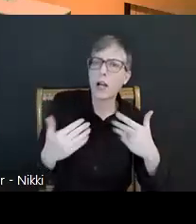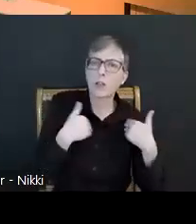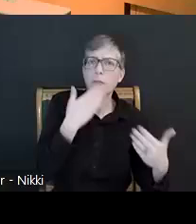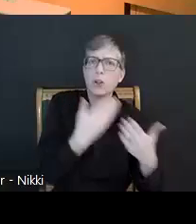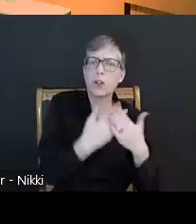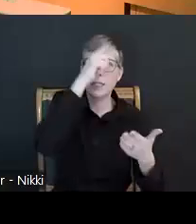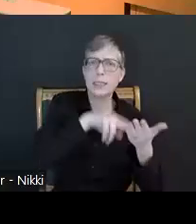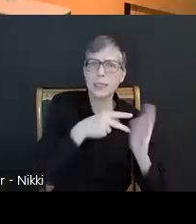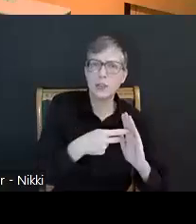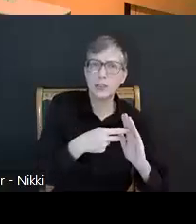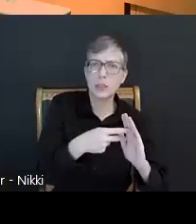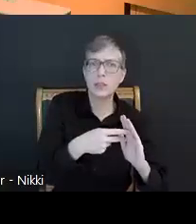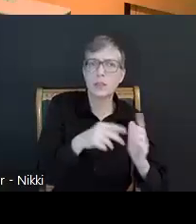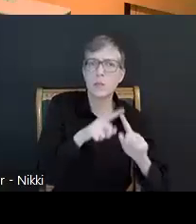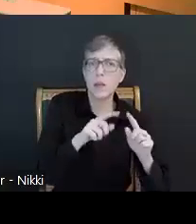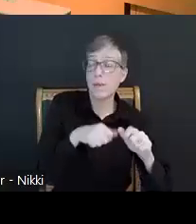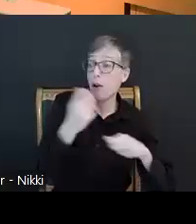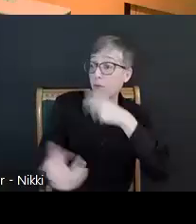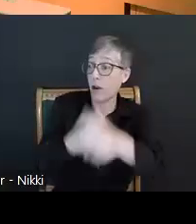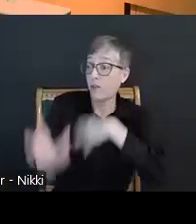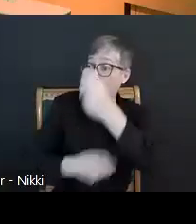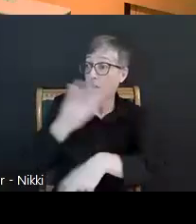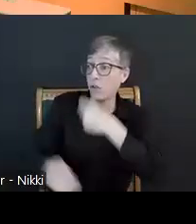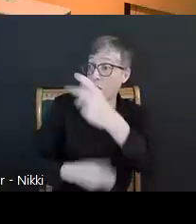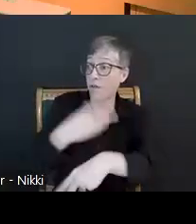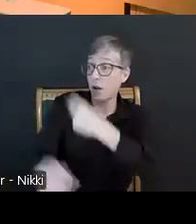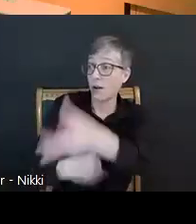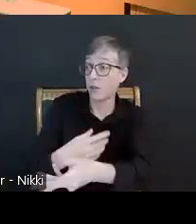patient doesn't take them right but there's so many Reas reasons why patients are not able to